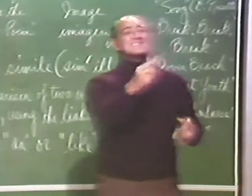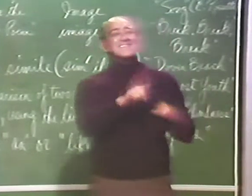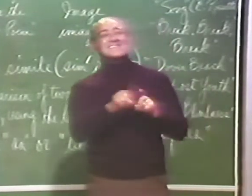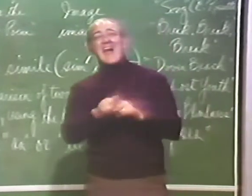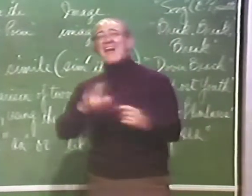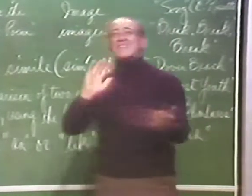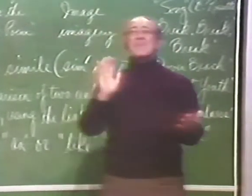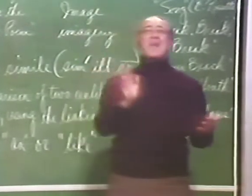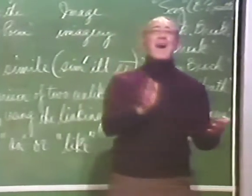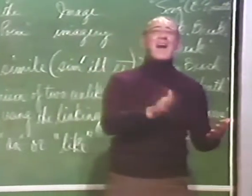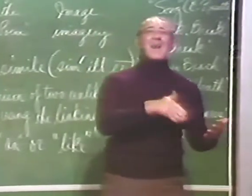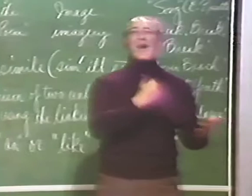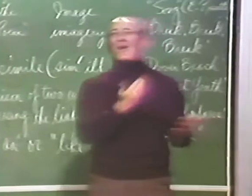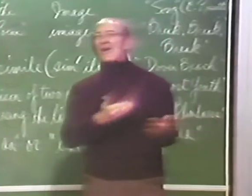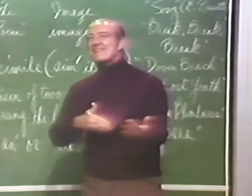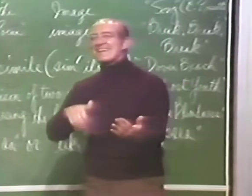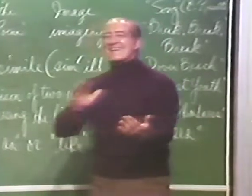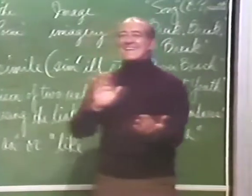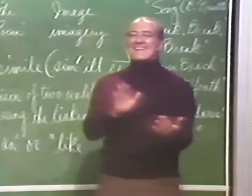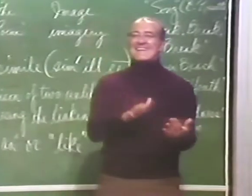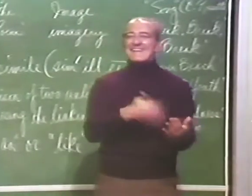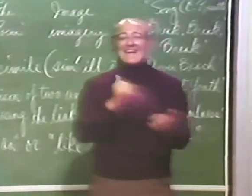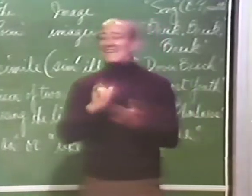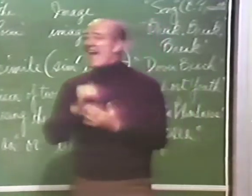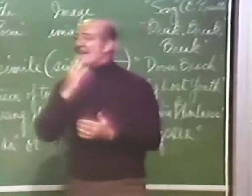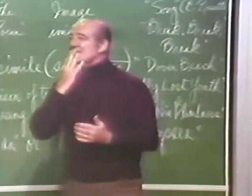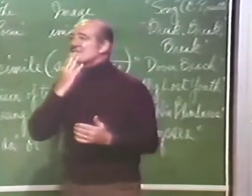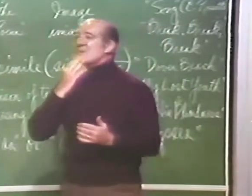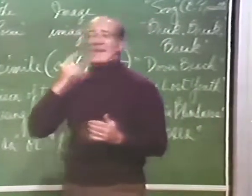OR "YOUR VOICE IS LIKE THE MELODY